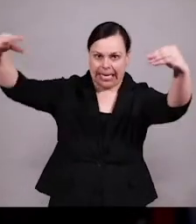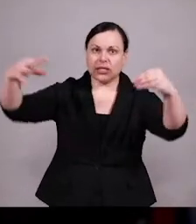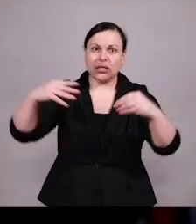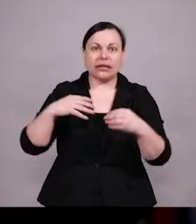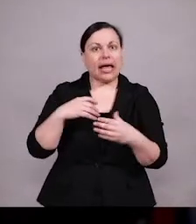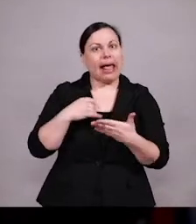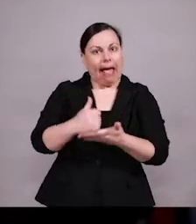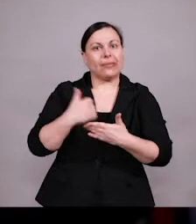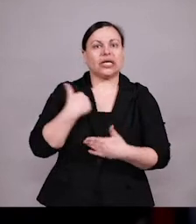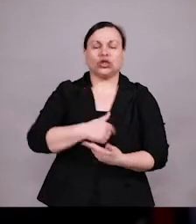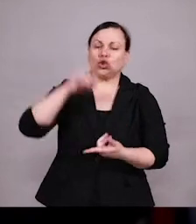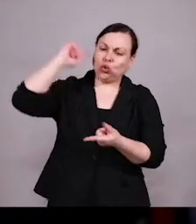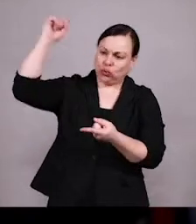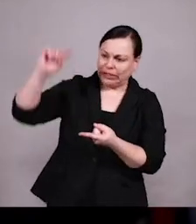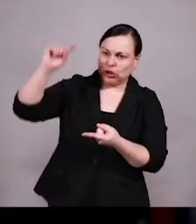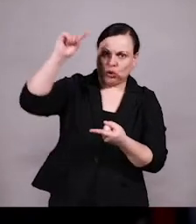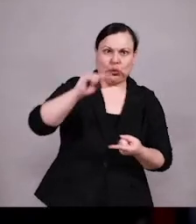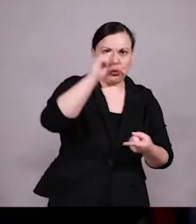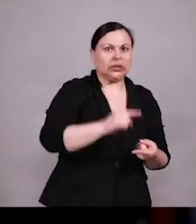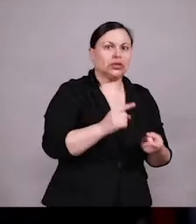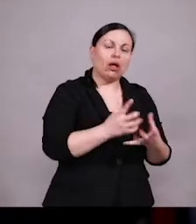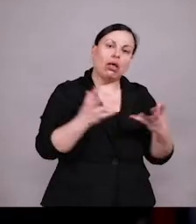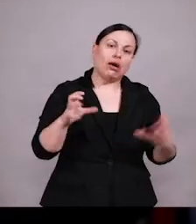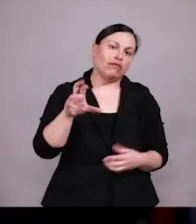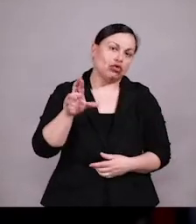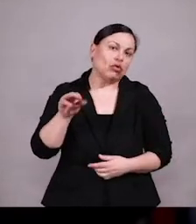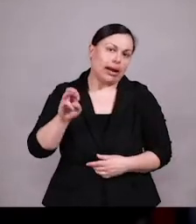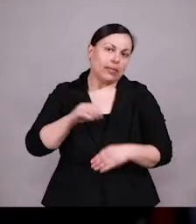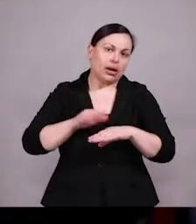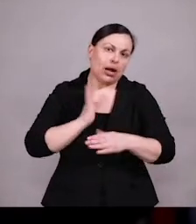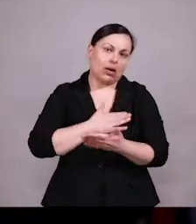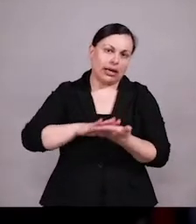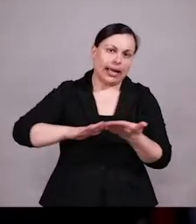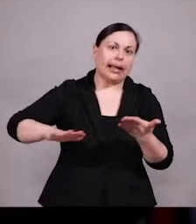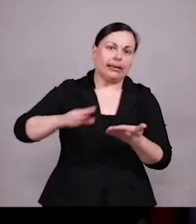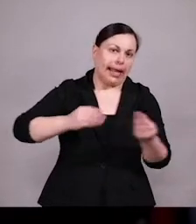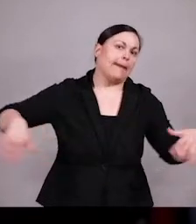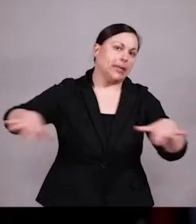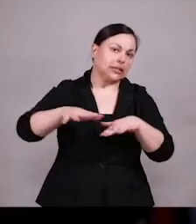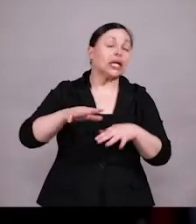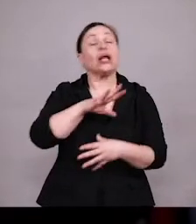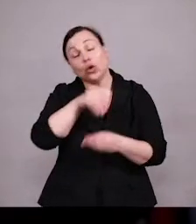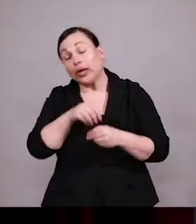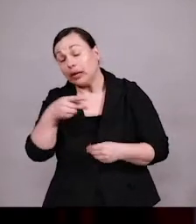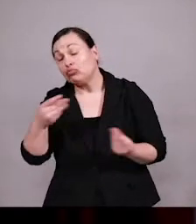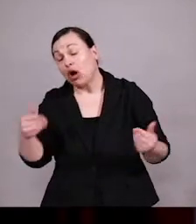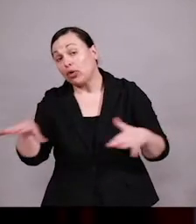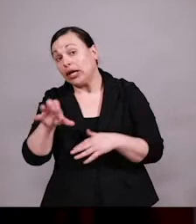to marked reductions across several categories of crime including property crimes. Still,